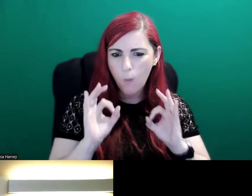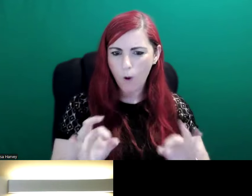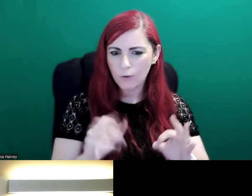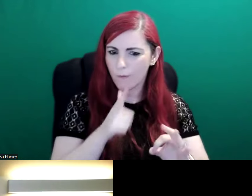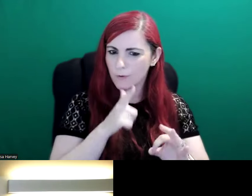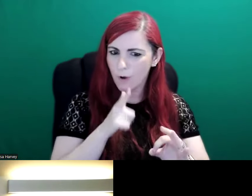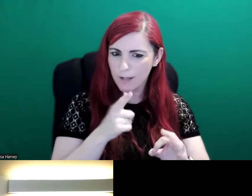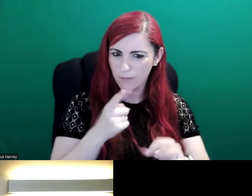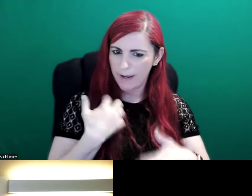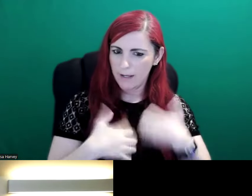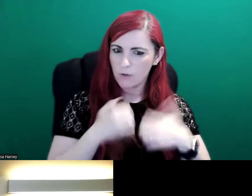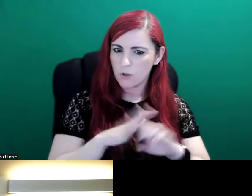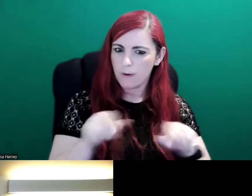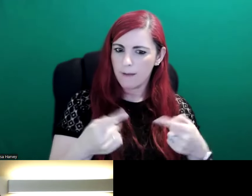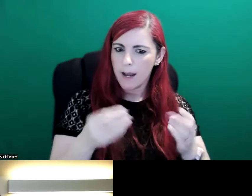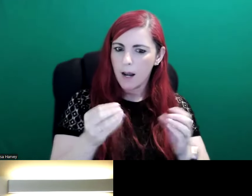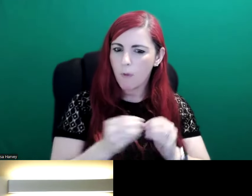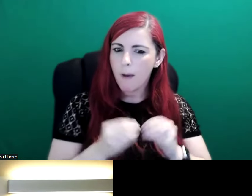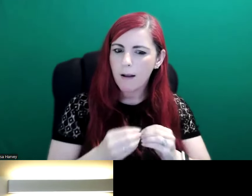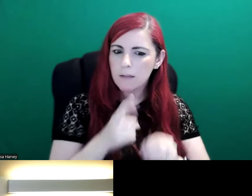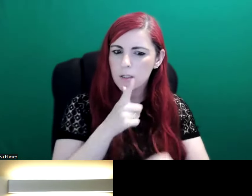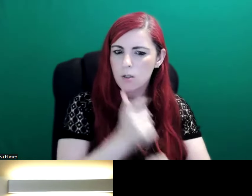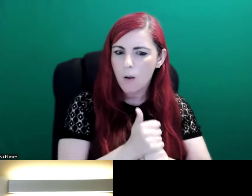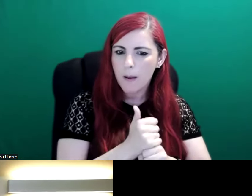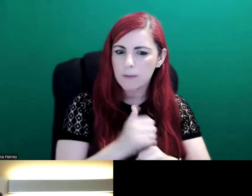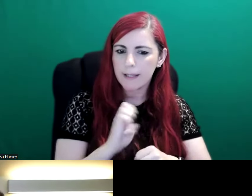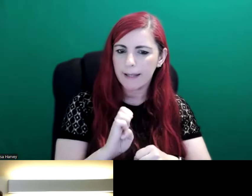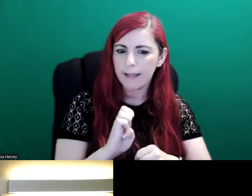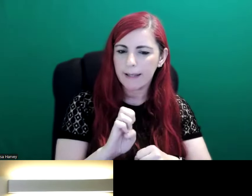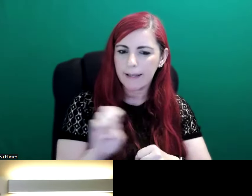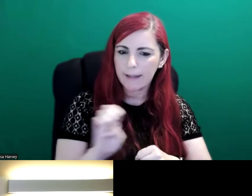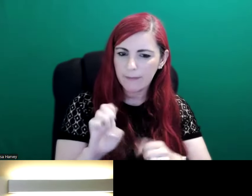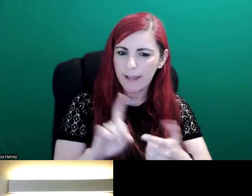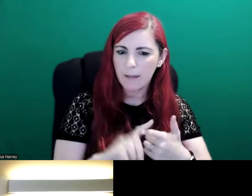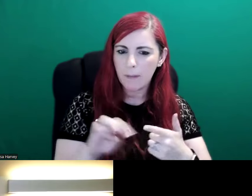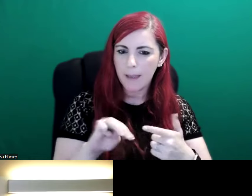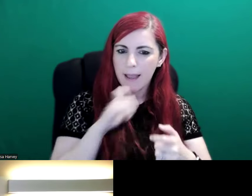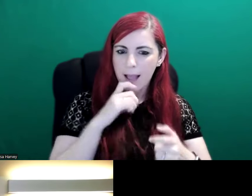your final remarks describing Evie and Mainie as champions, teachers and confidants,